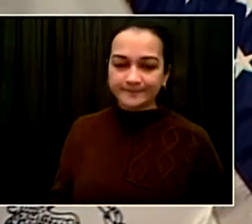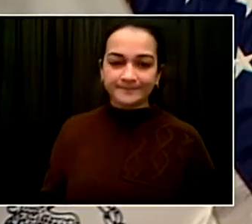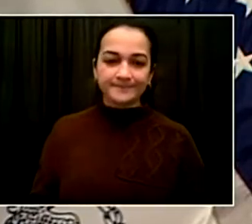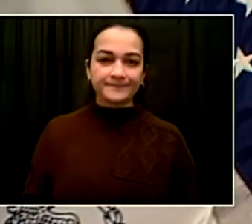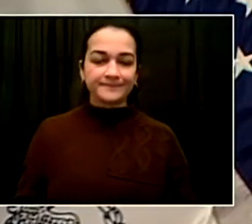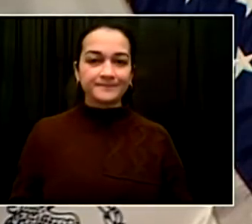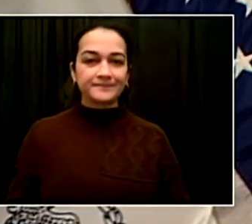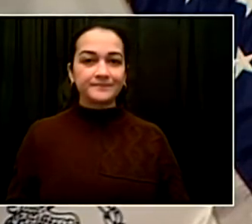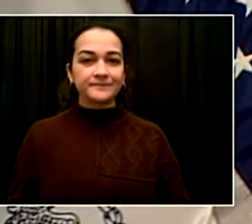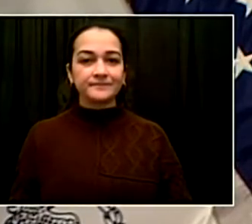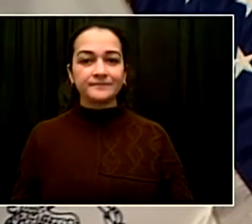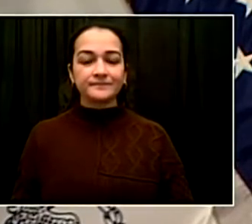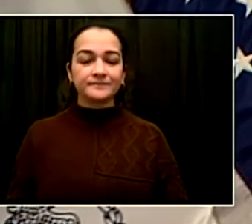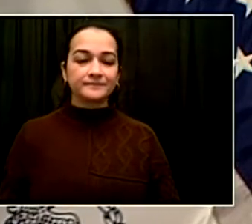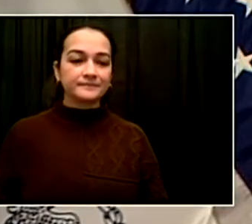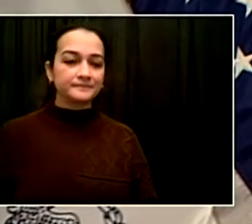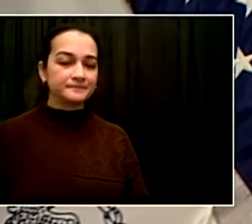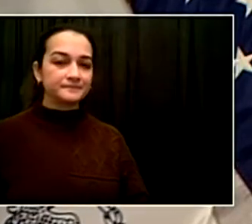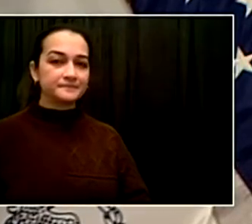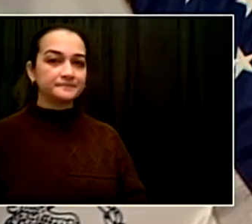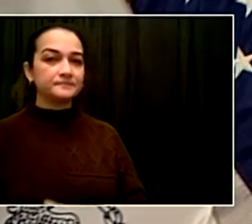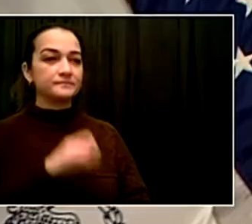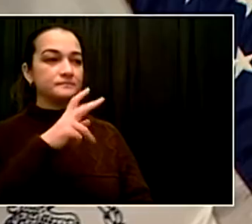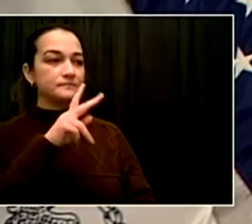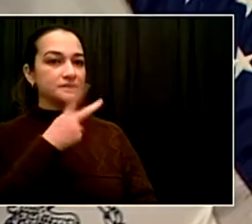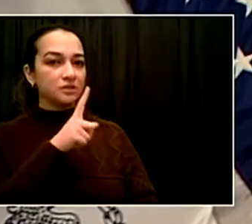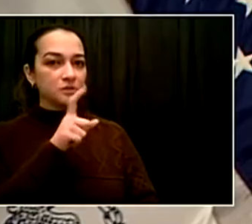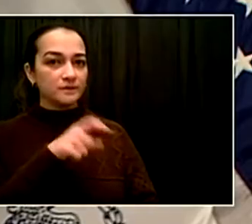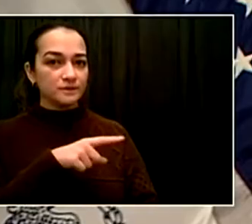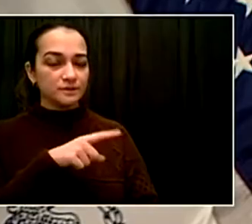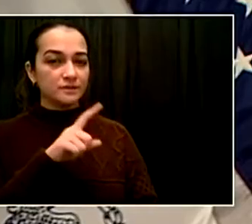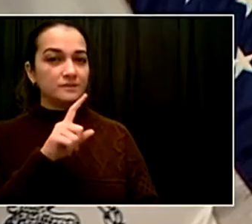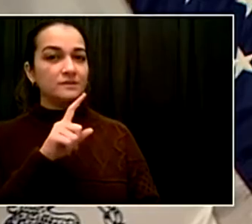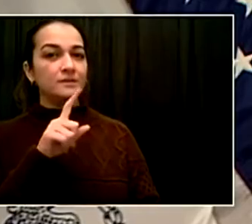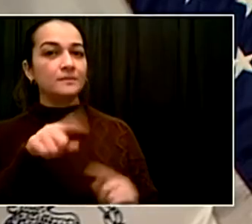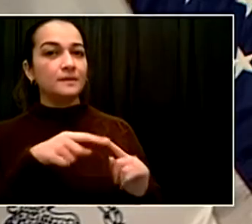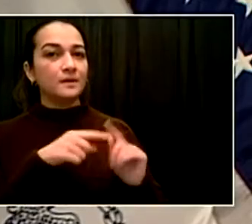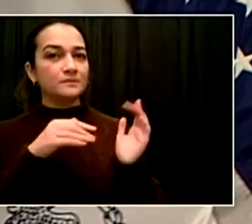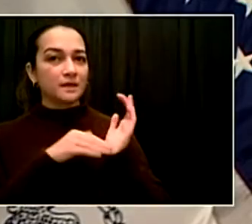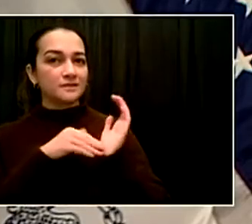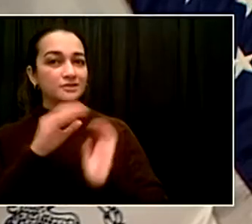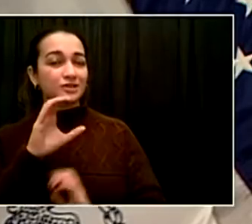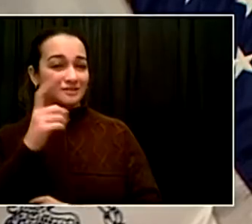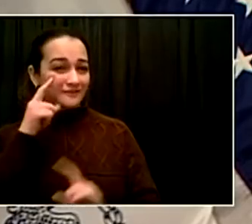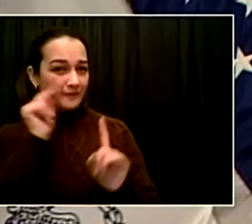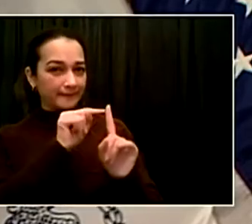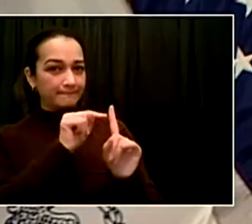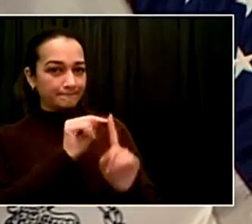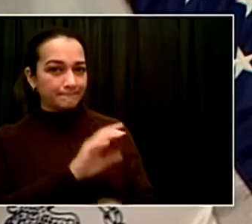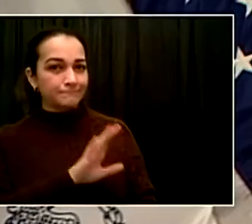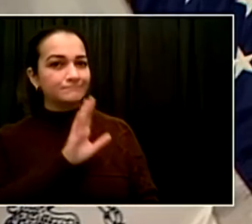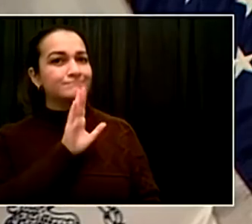TUESDAY. THANK YOU. GO AHEAD, ELIZABETH.